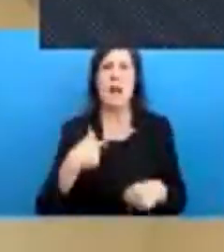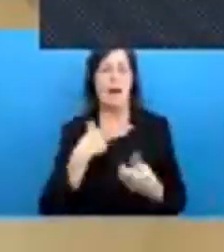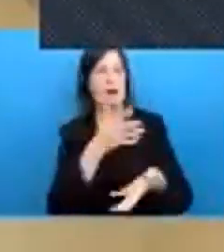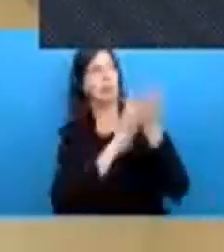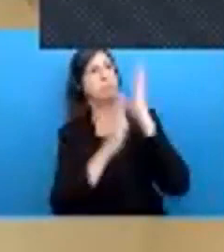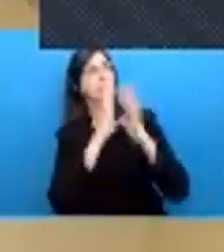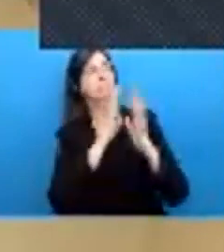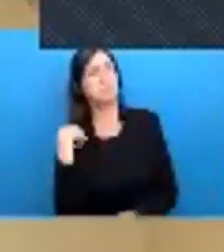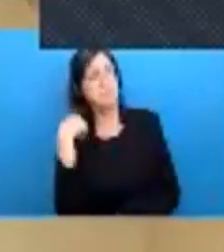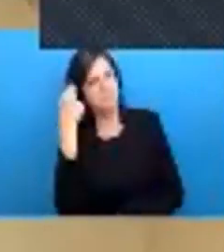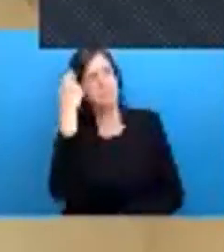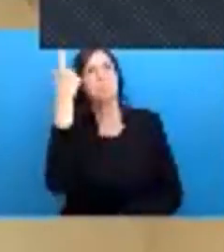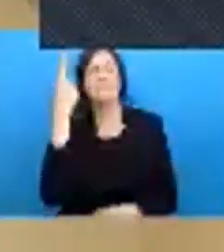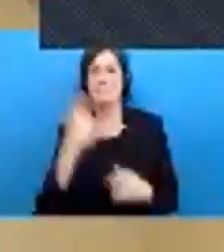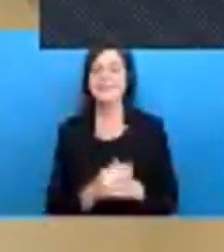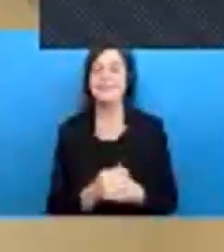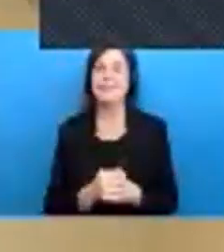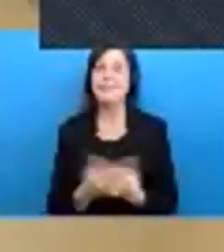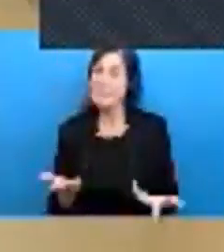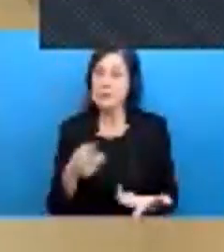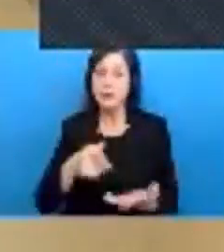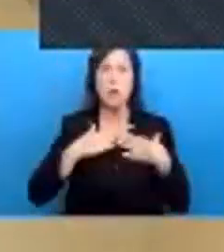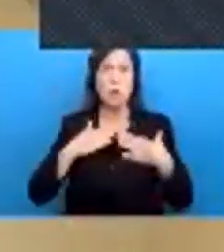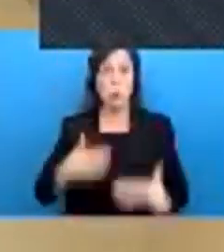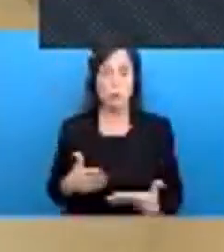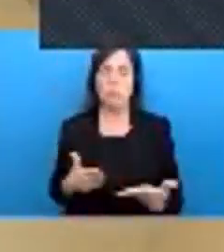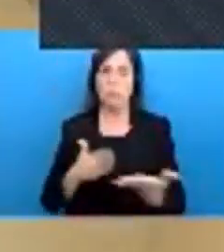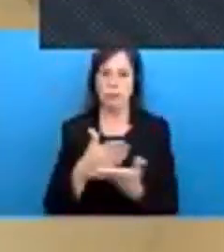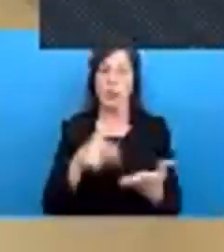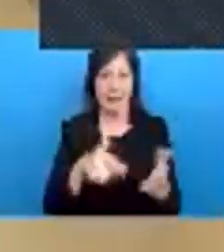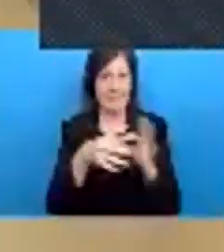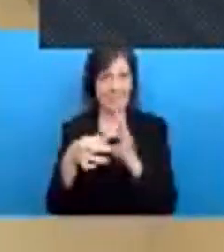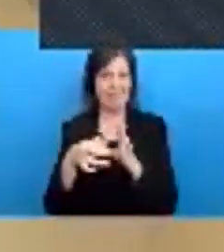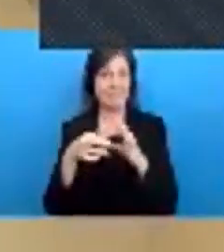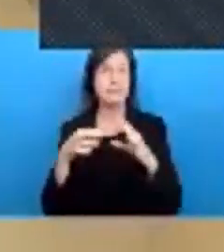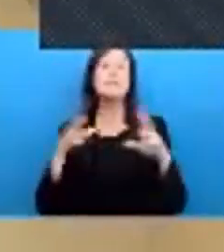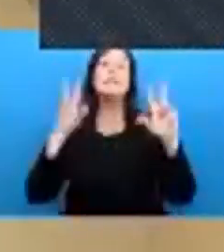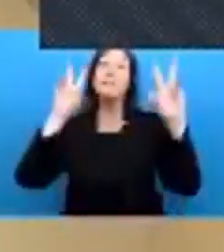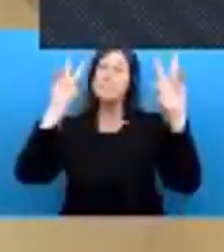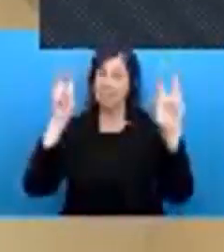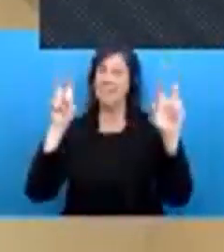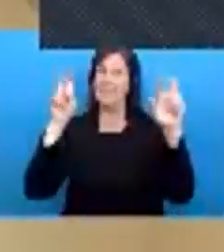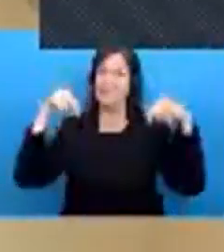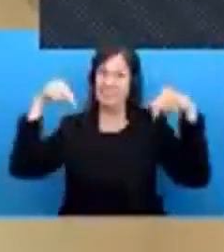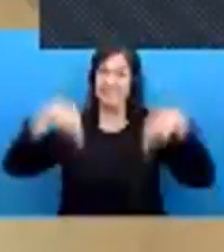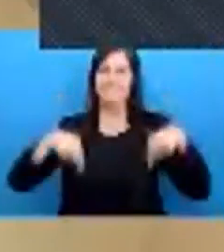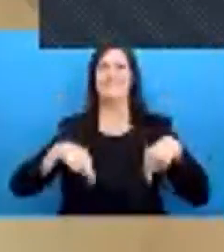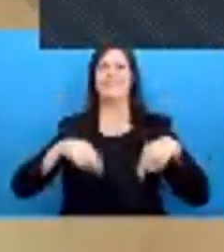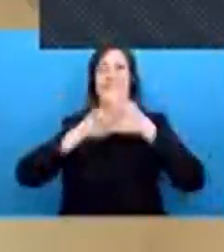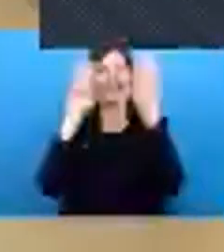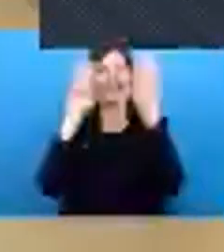staff by school who's fully